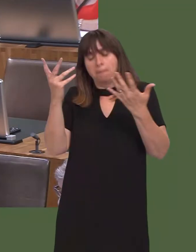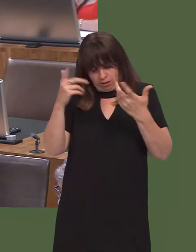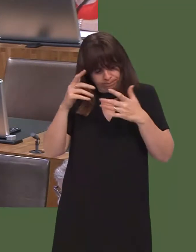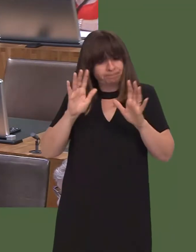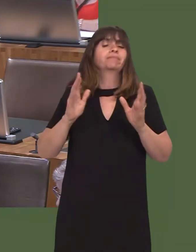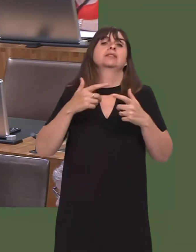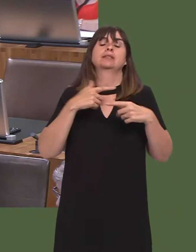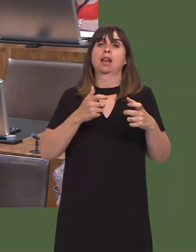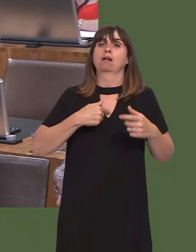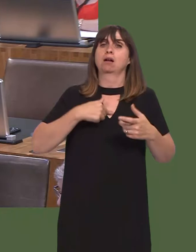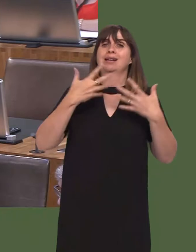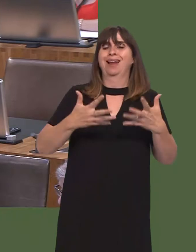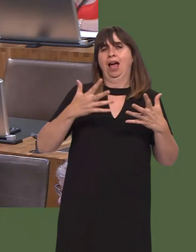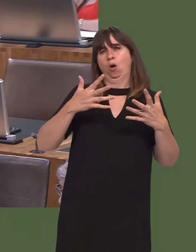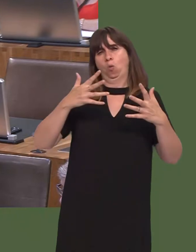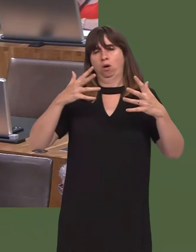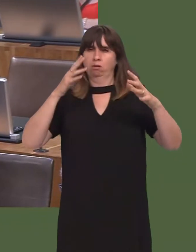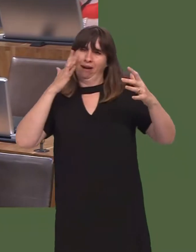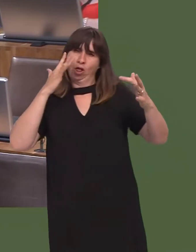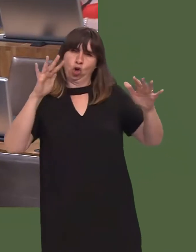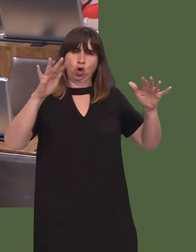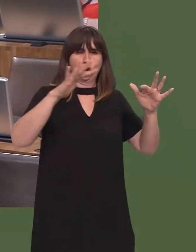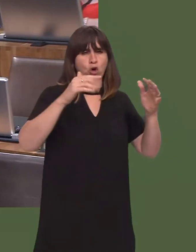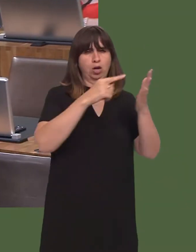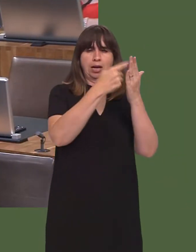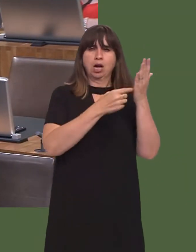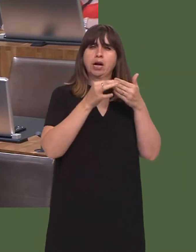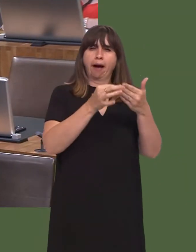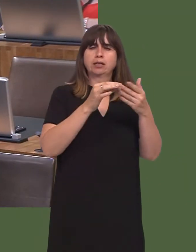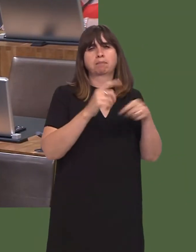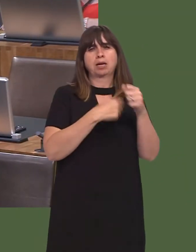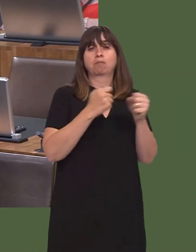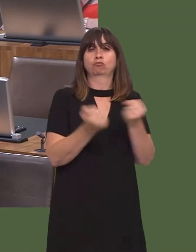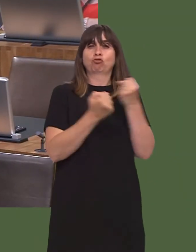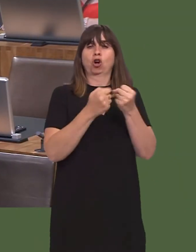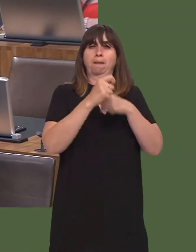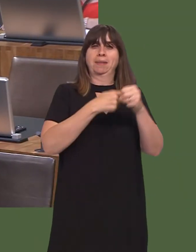moving forward with the process of starting to look at strengthening the guidance to introduce